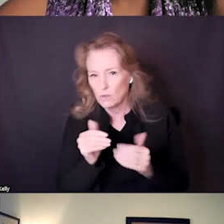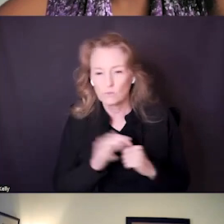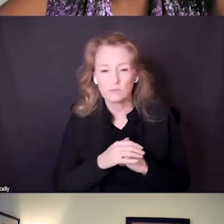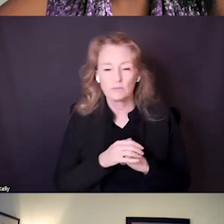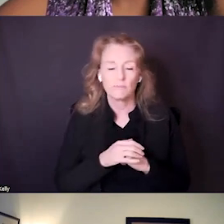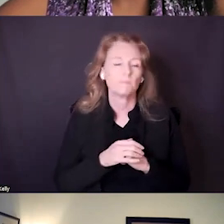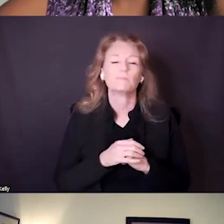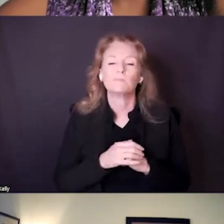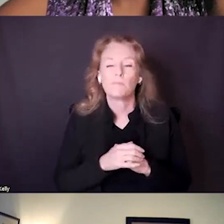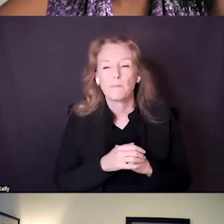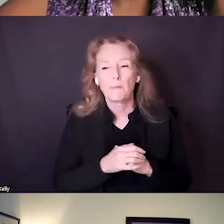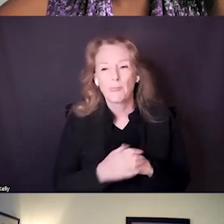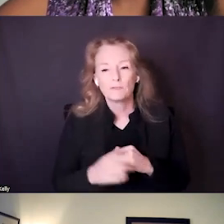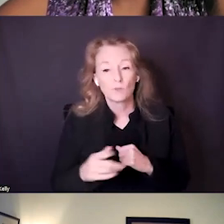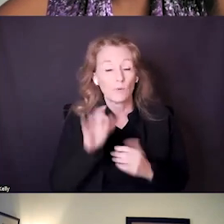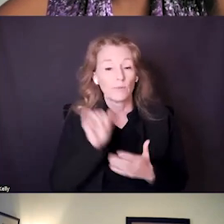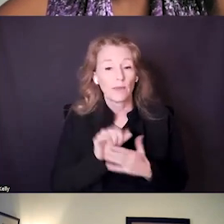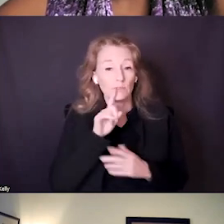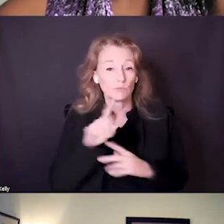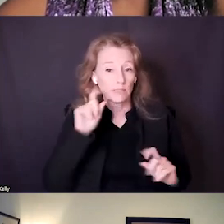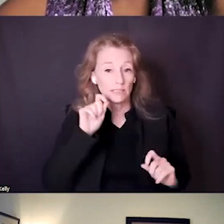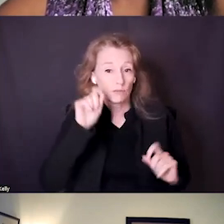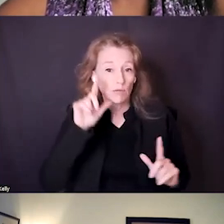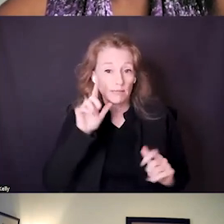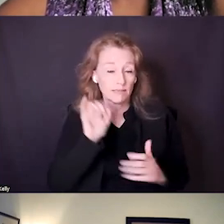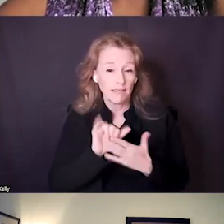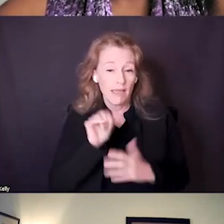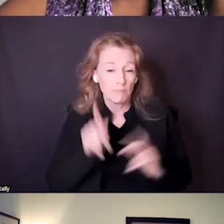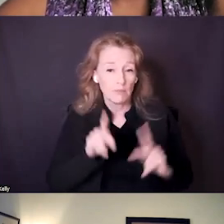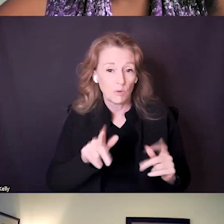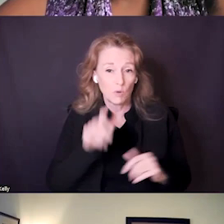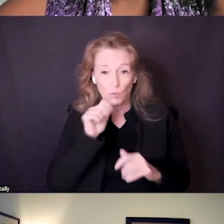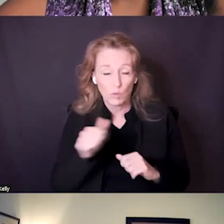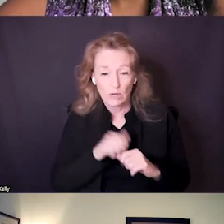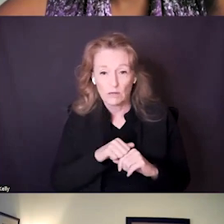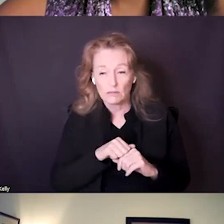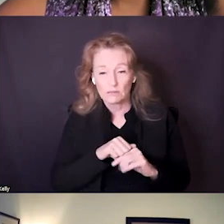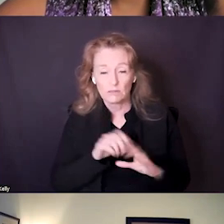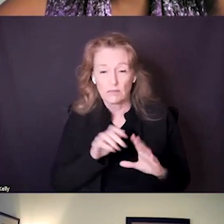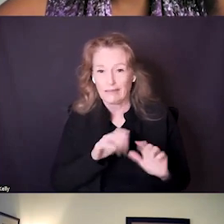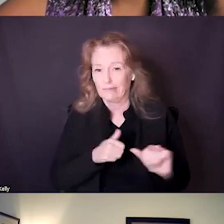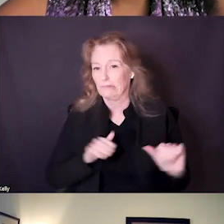IT IS SURPRISING THAT PEOPLE WERE NOT SHYING AWAY AS MUCH. WHAT WAS THE OTHER QUESTION?